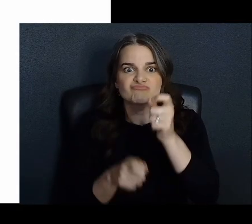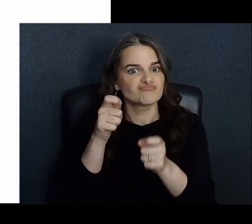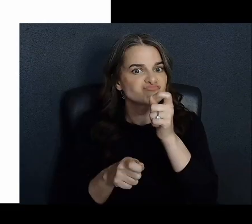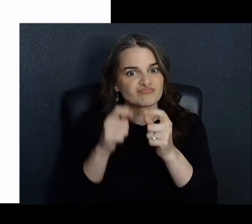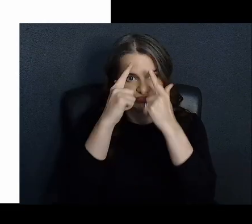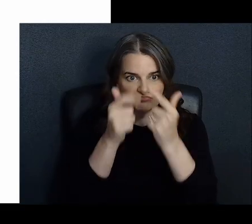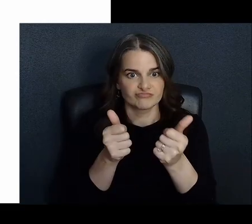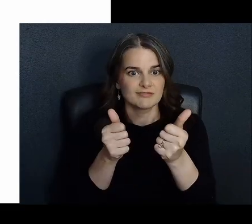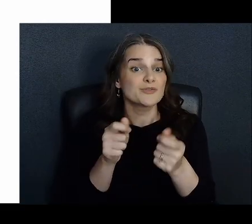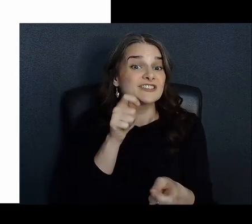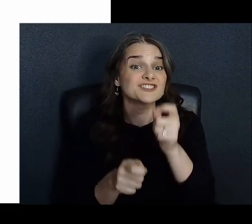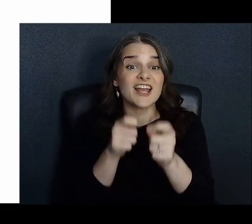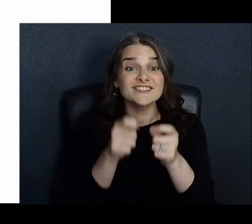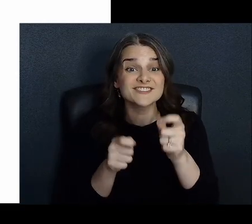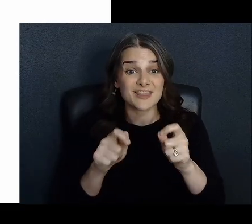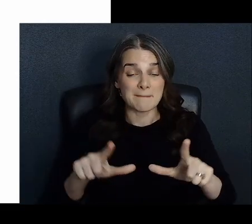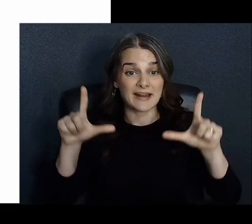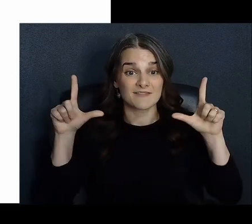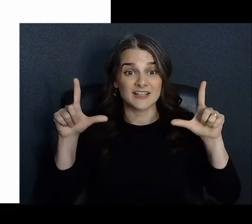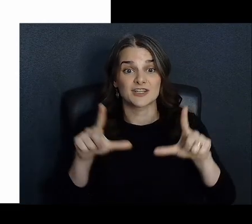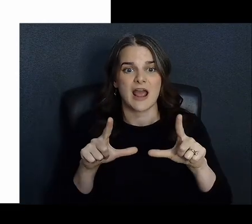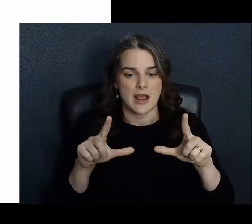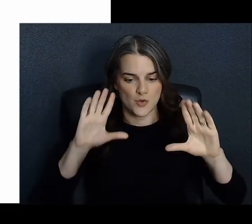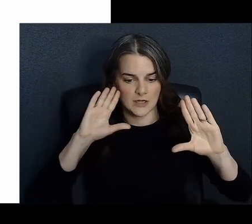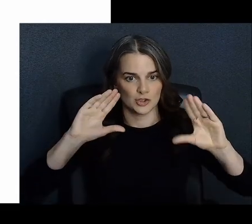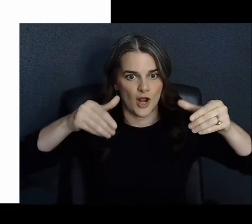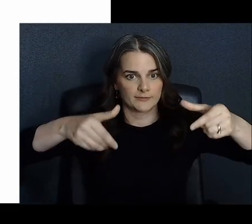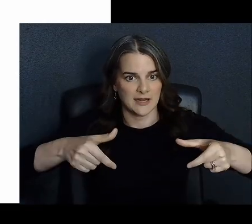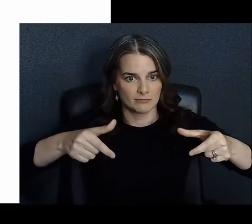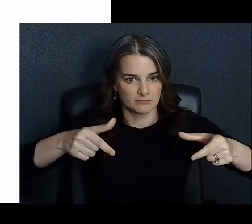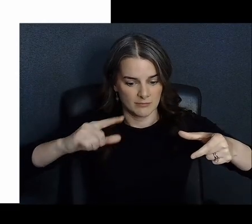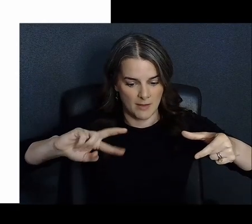I'm going to turn this upside down here. You can also turn the magnification level up